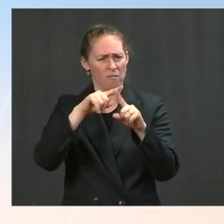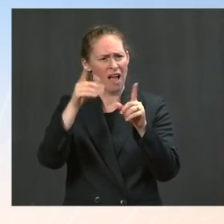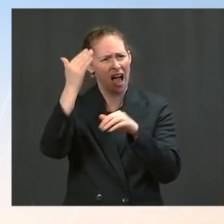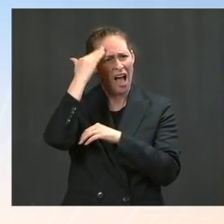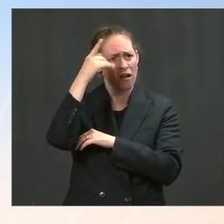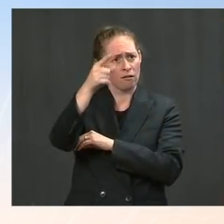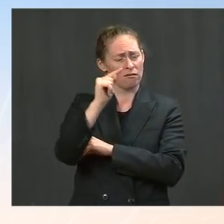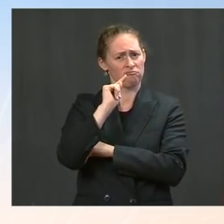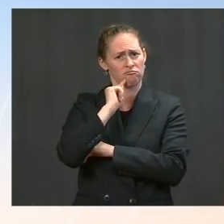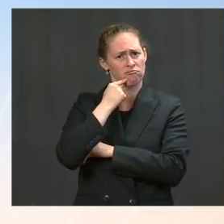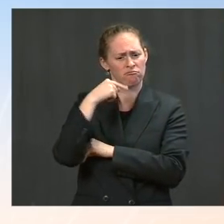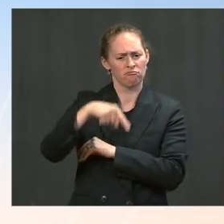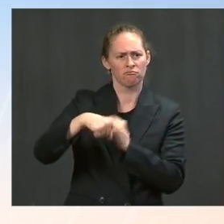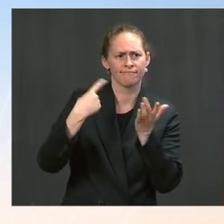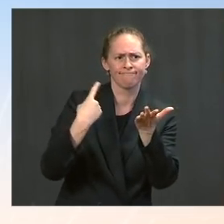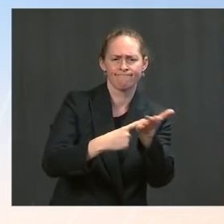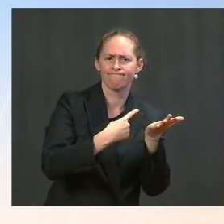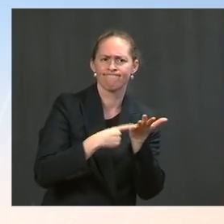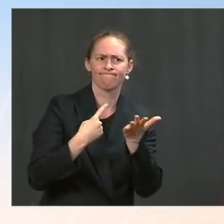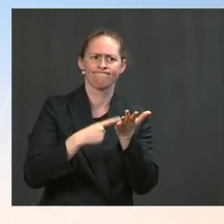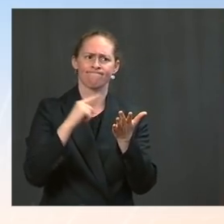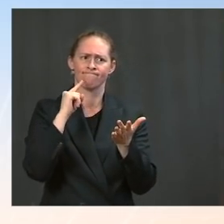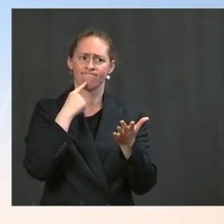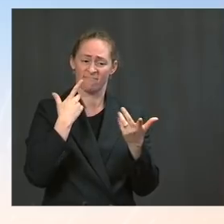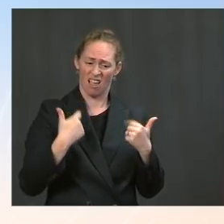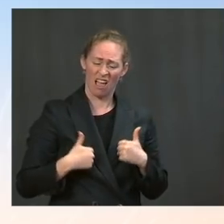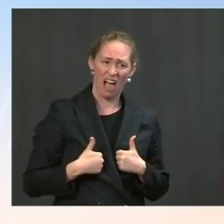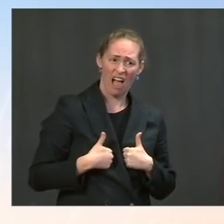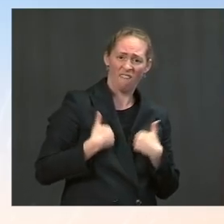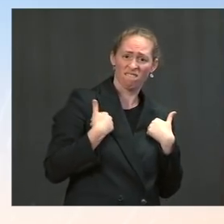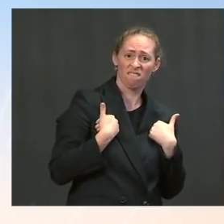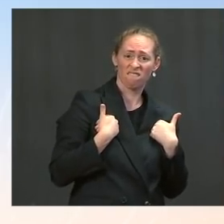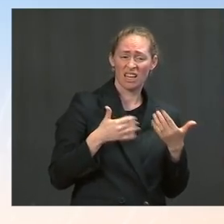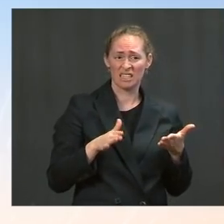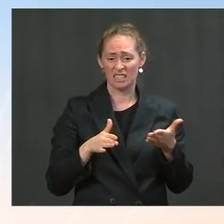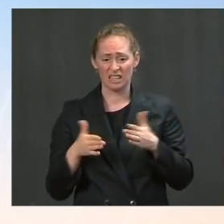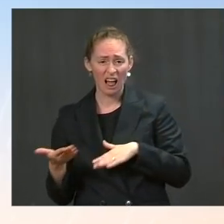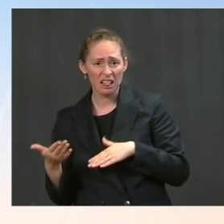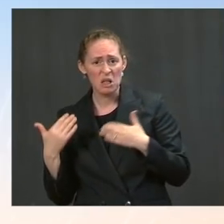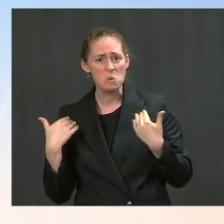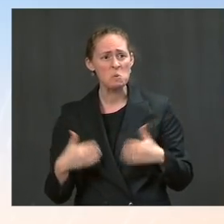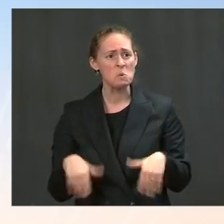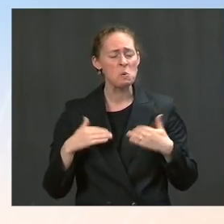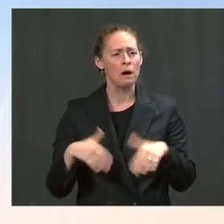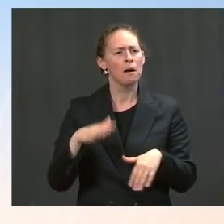You talked about how this is life and death. But are there any types of safeguards that the administration is putting in place